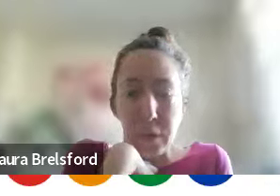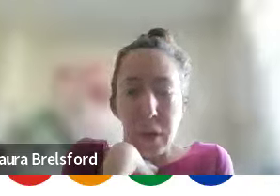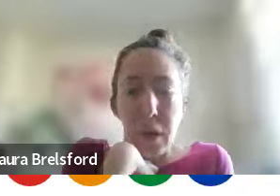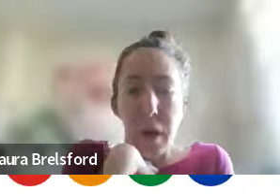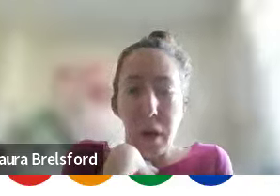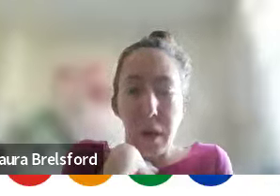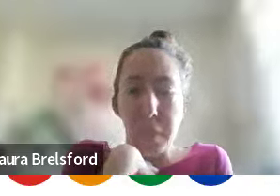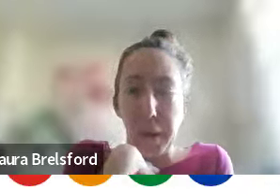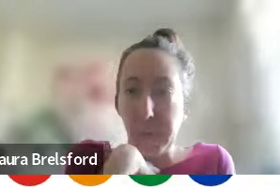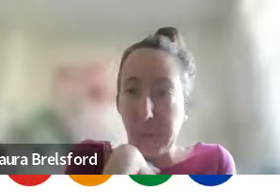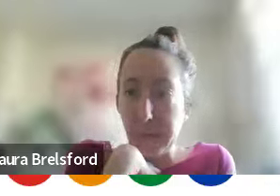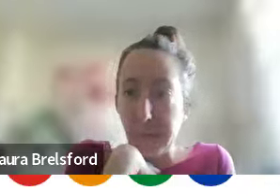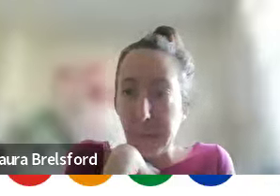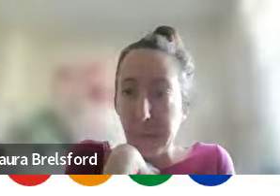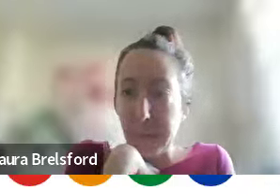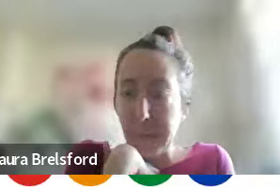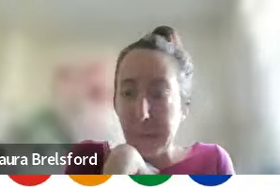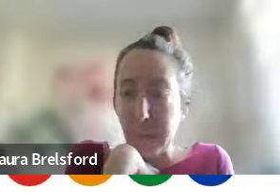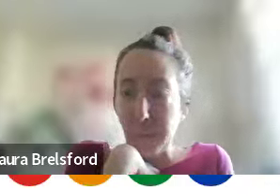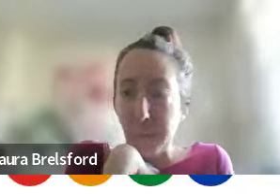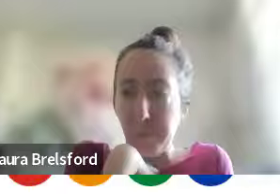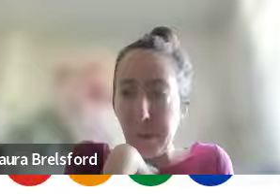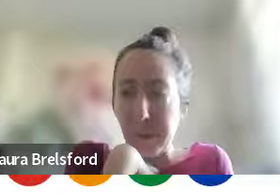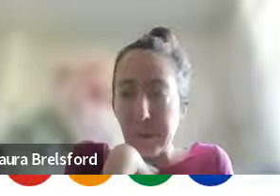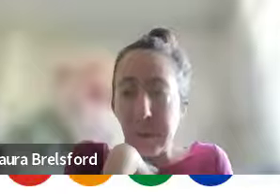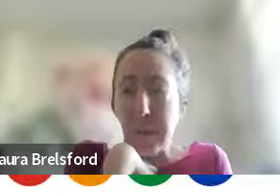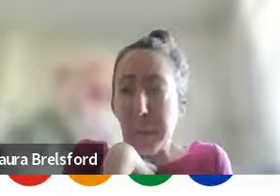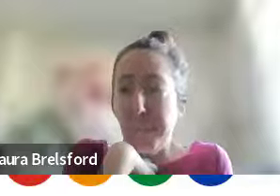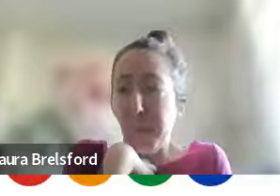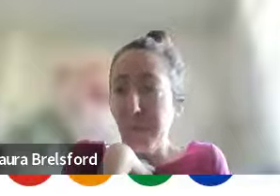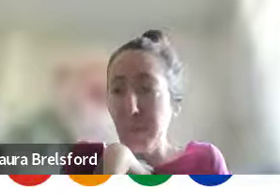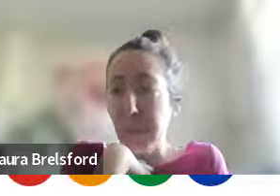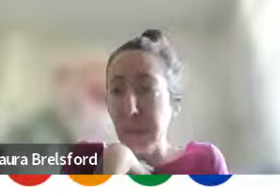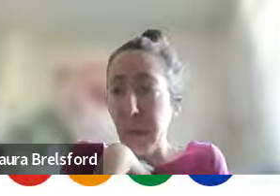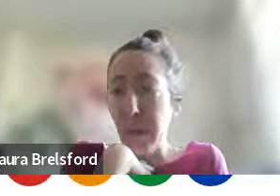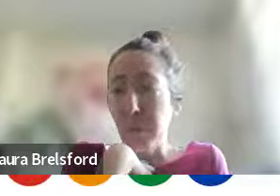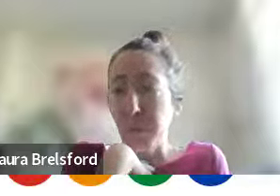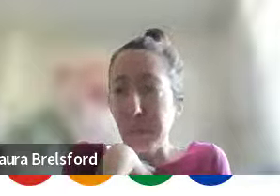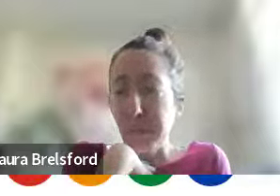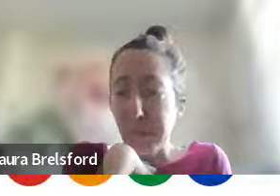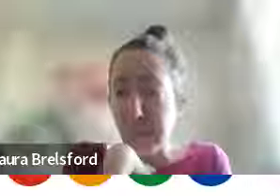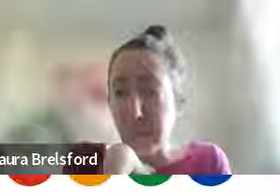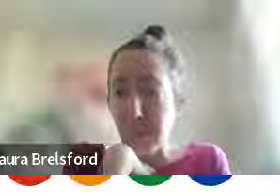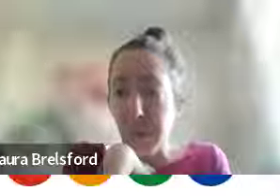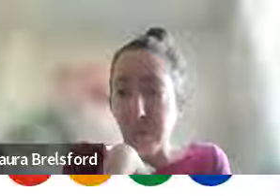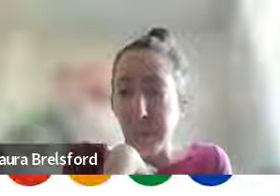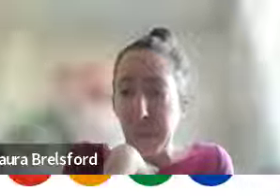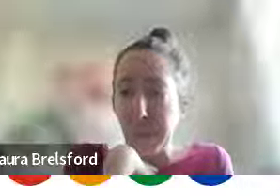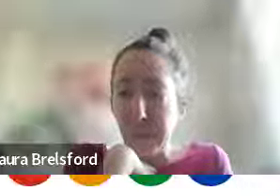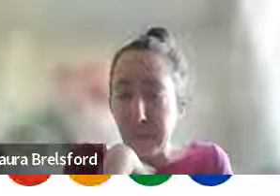MADE IN THE SHORT-TERM. LET US TALK WITH THE COLLEAGUES